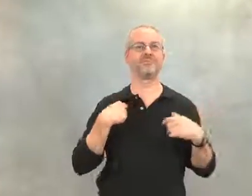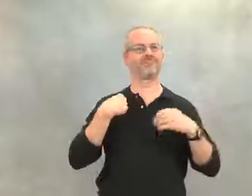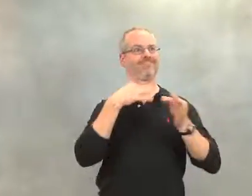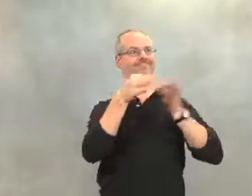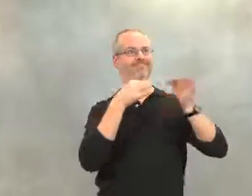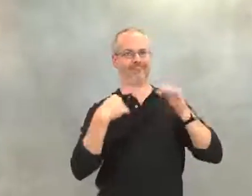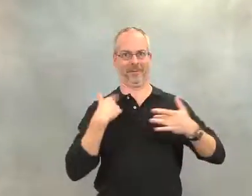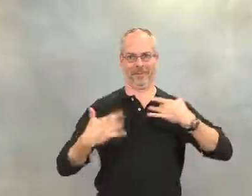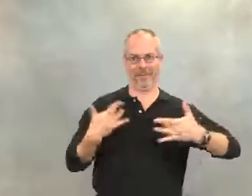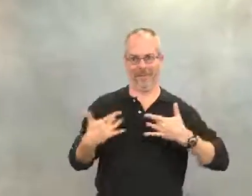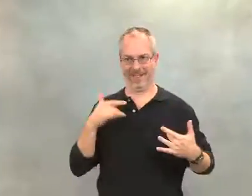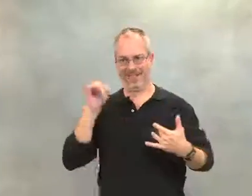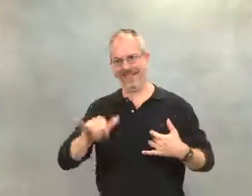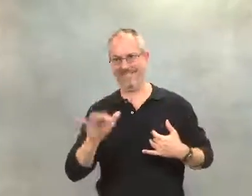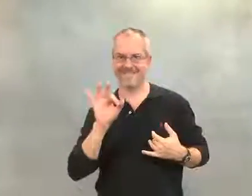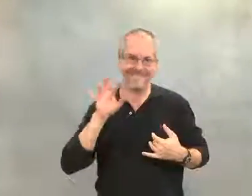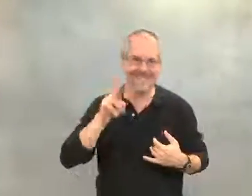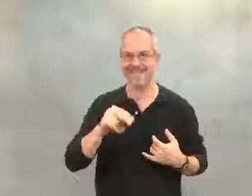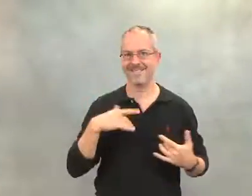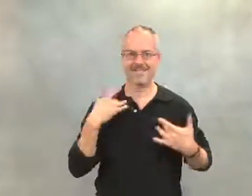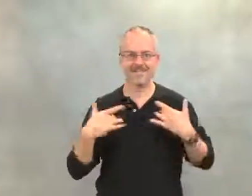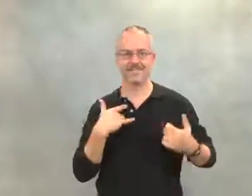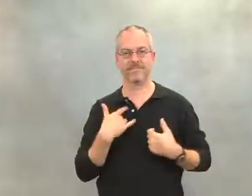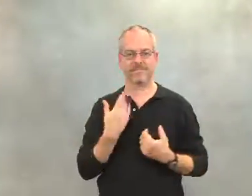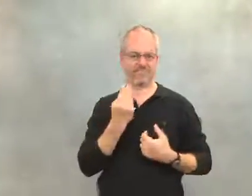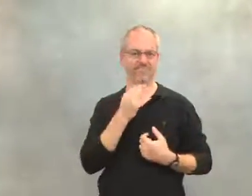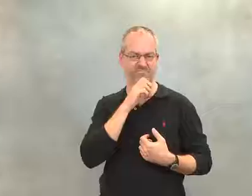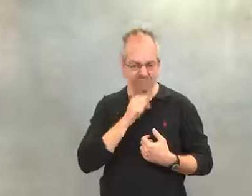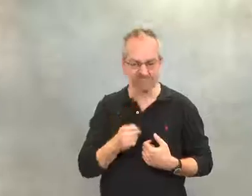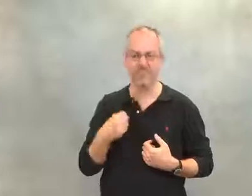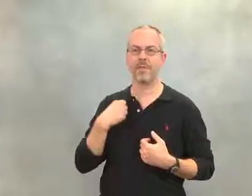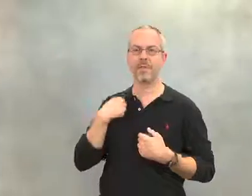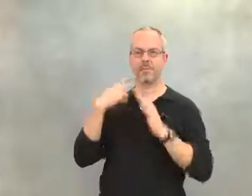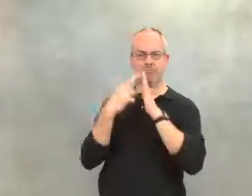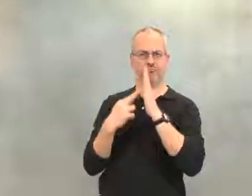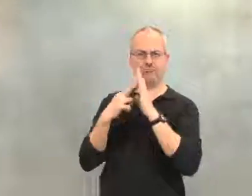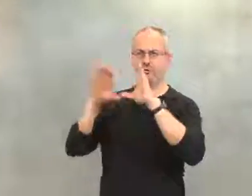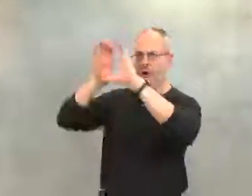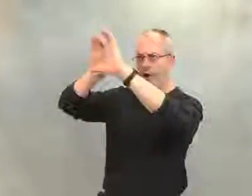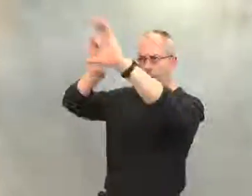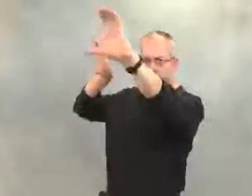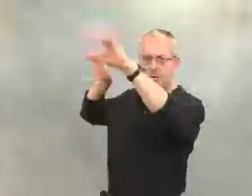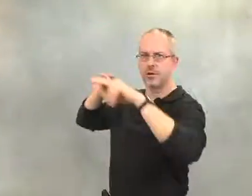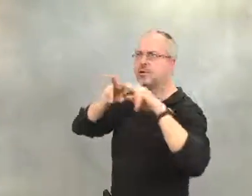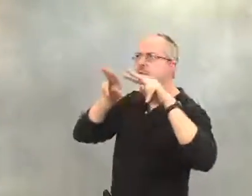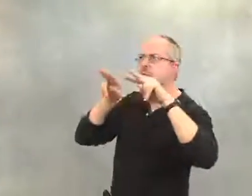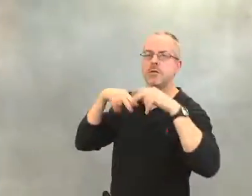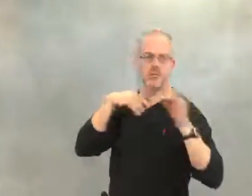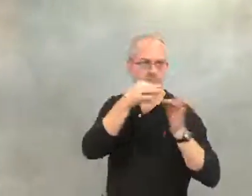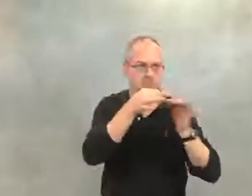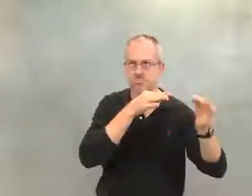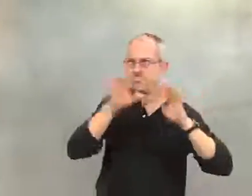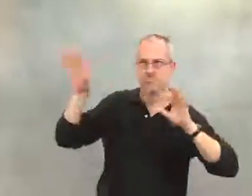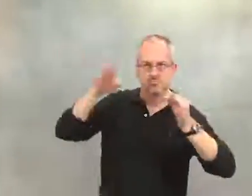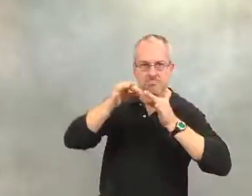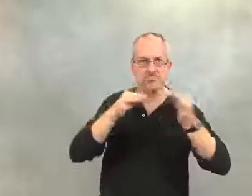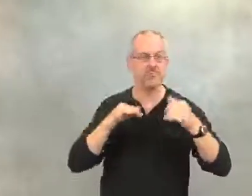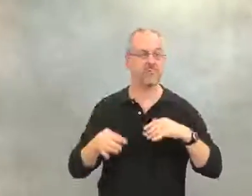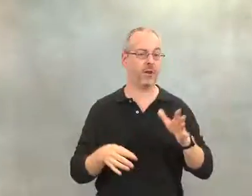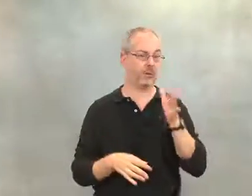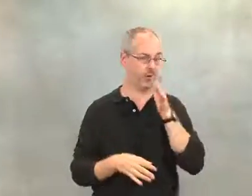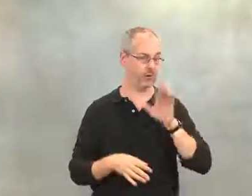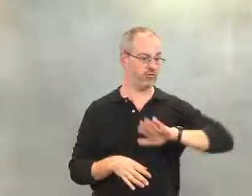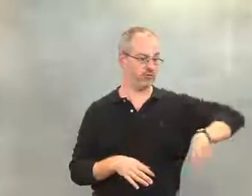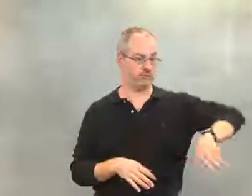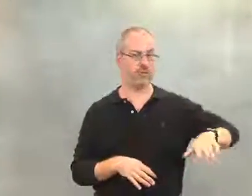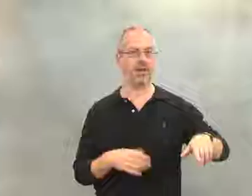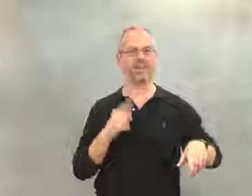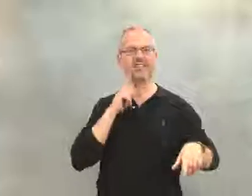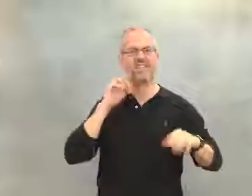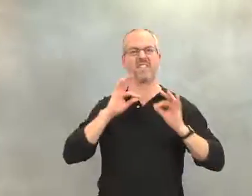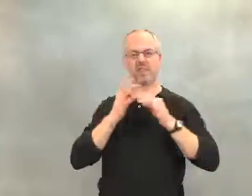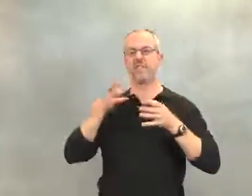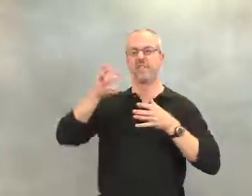I was telling the others about how much fun it was, I was 14.